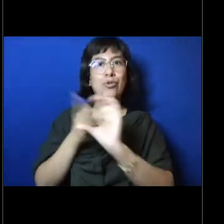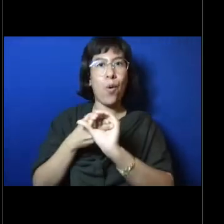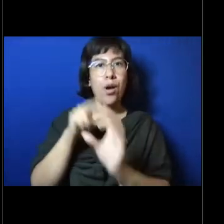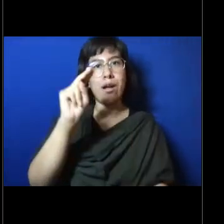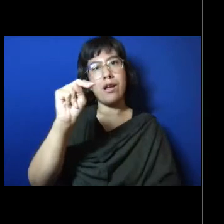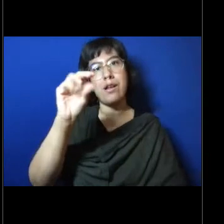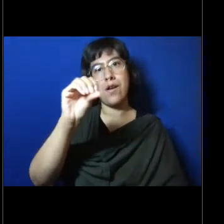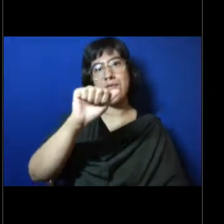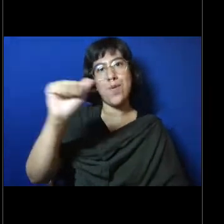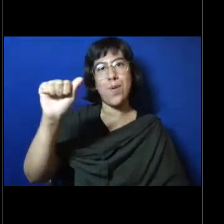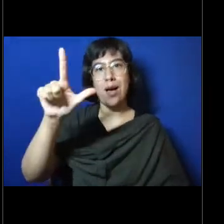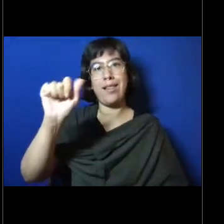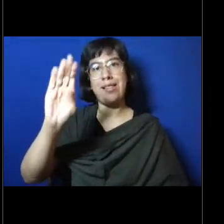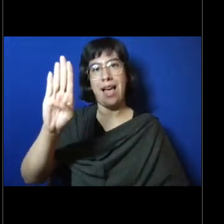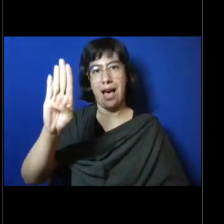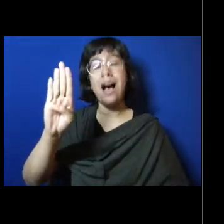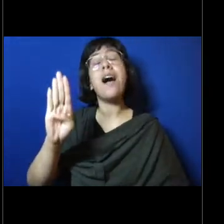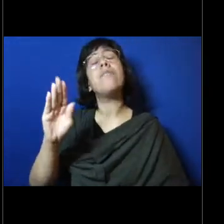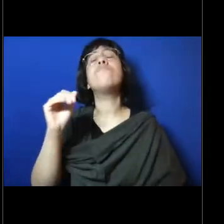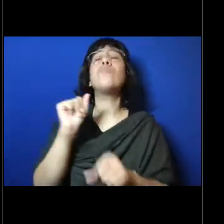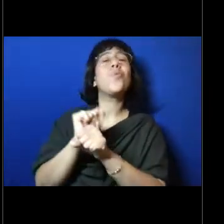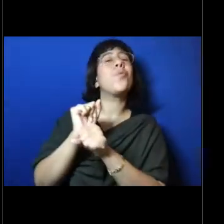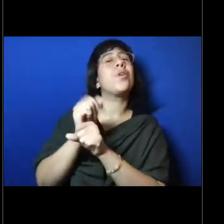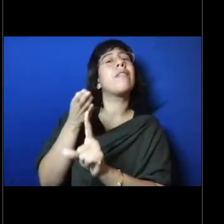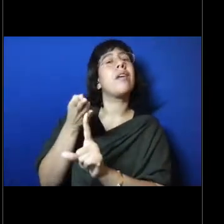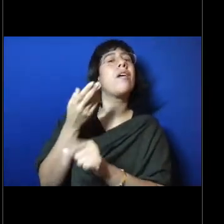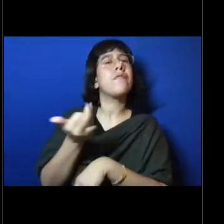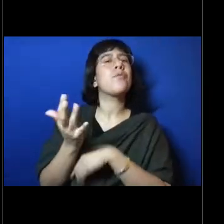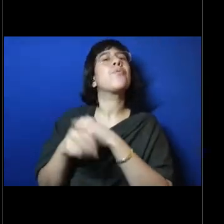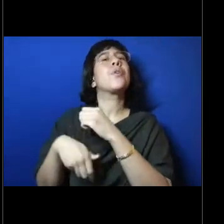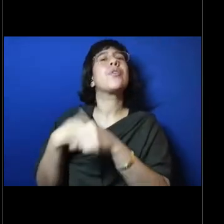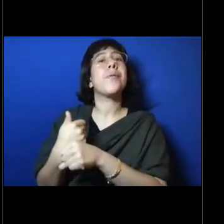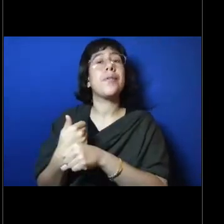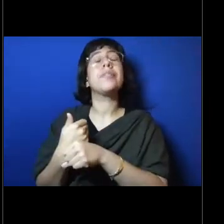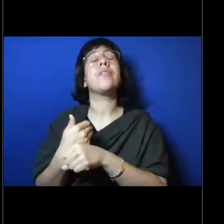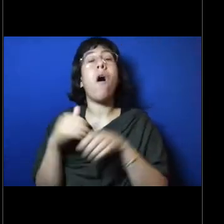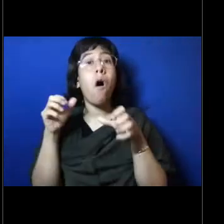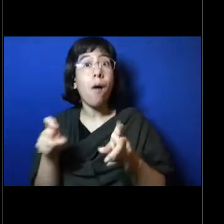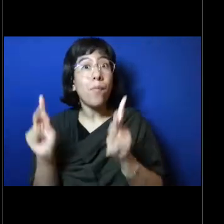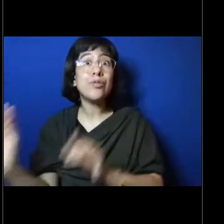Now, once I worked there for a few years I had the opportunity to move all the way across the country